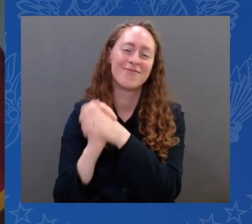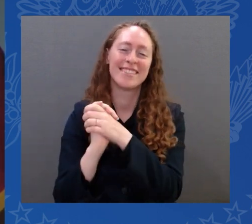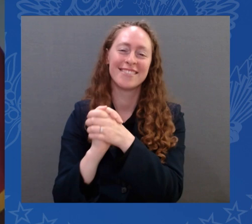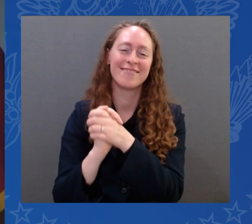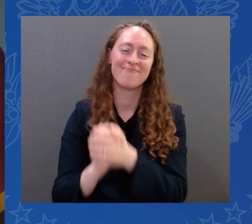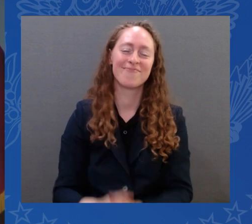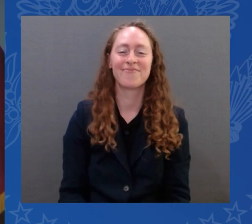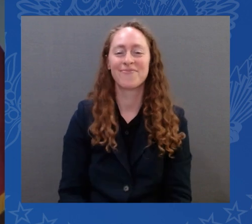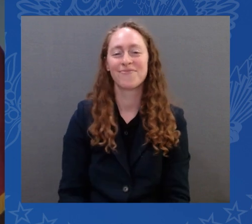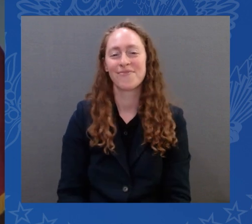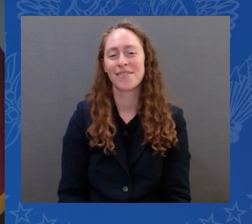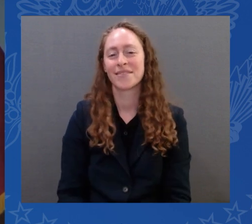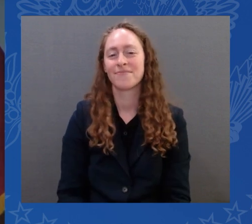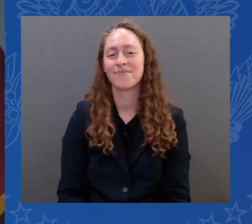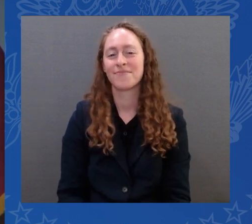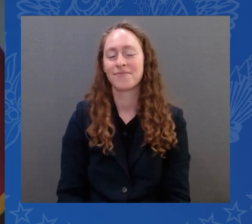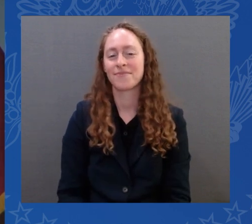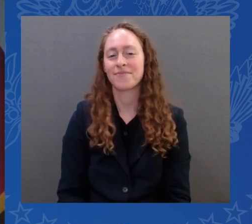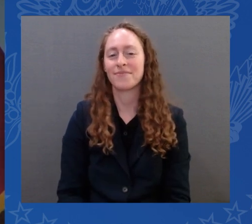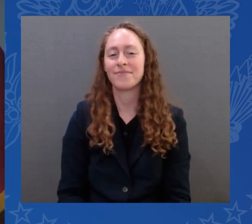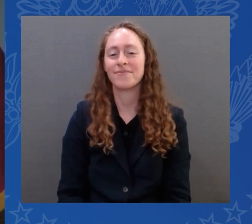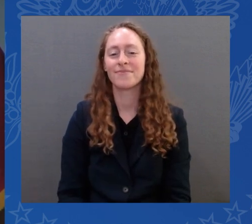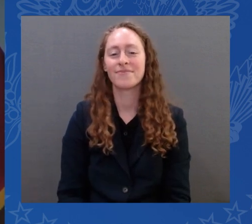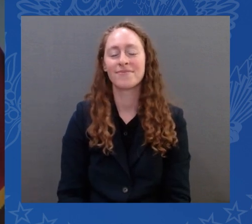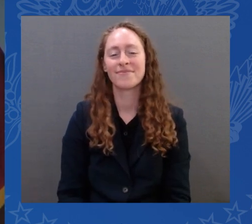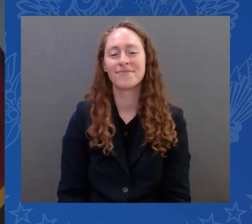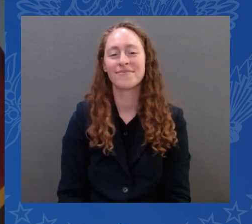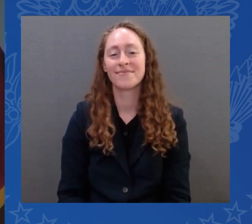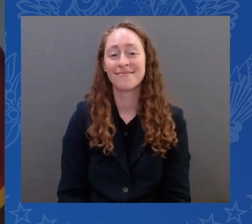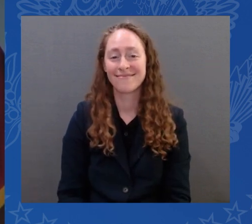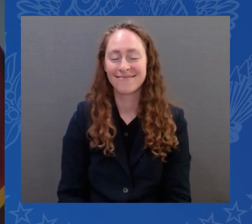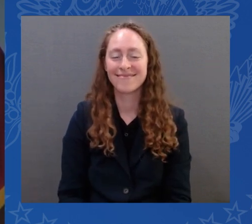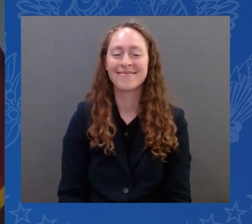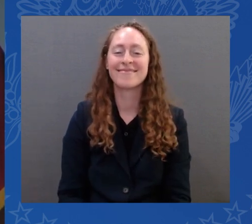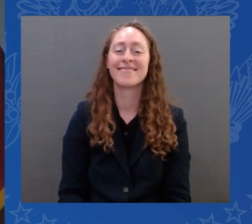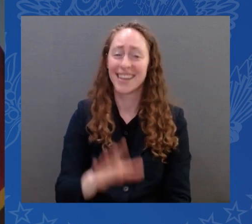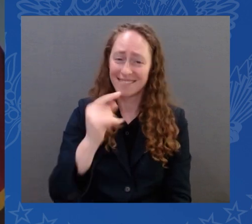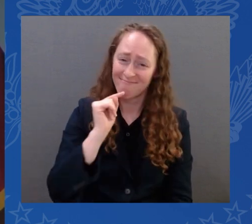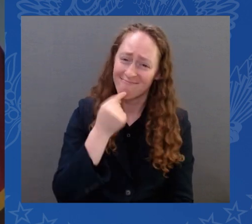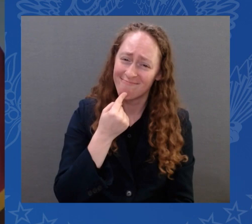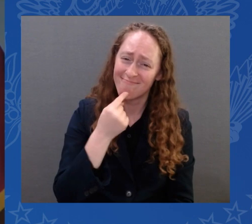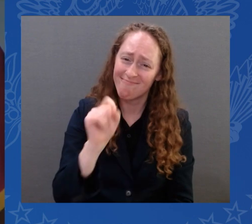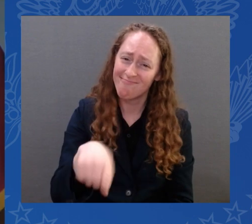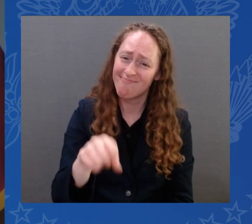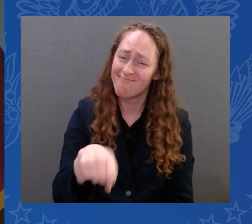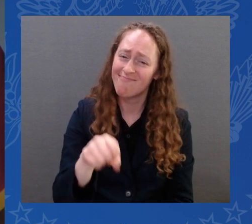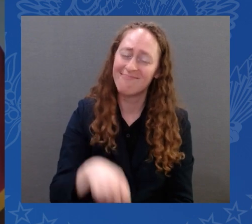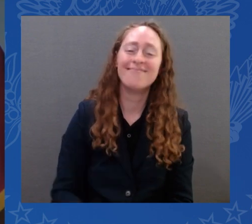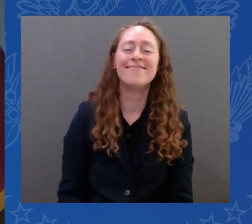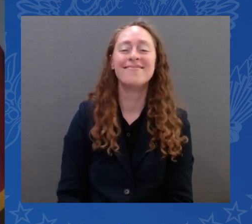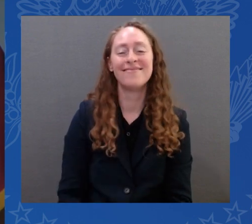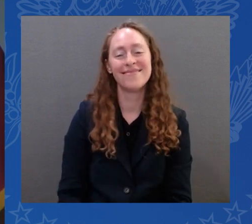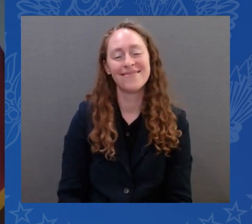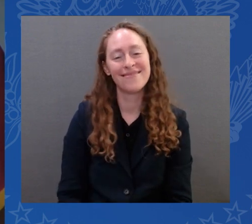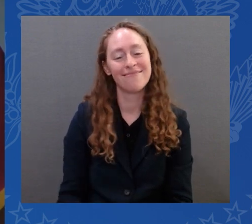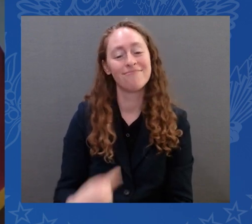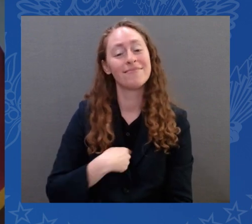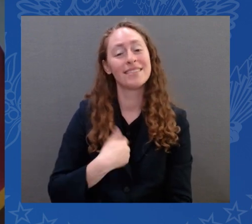I mean it -- you really are. I've been in and out of Iraq and Afghanistan over 40 -- I think 38 times.